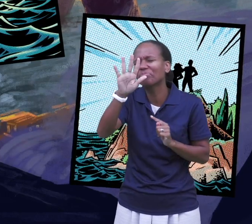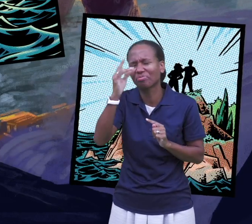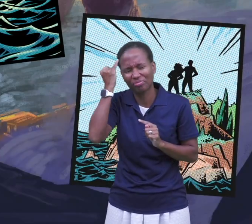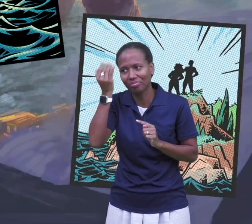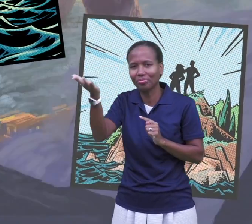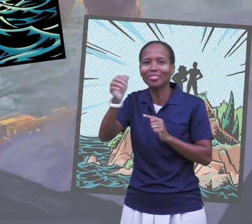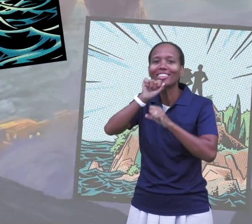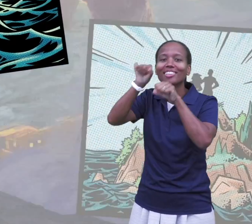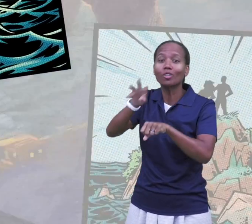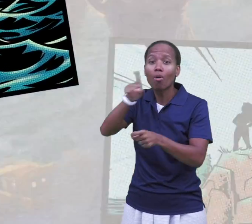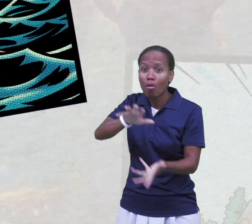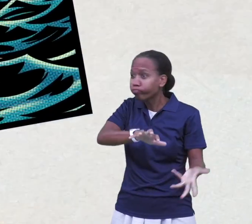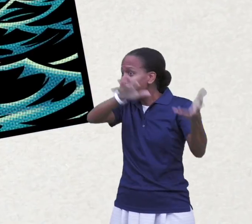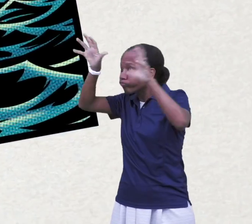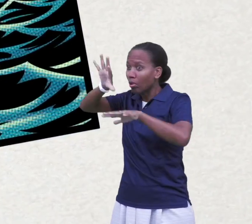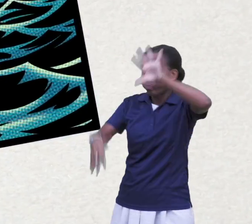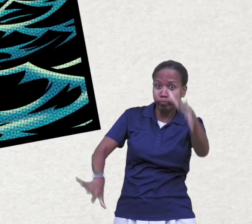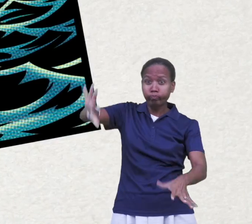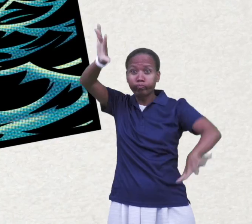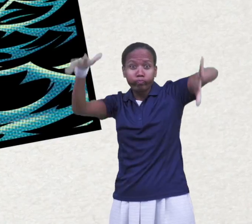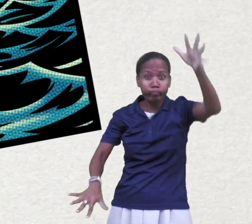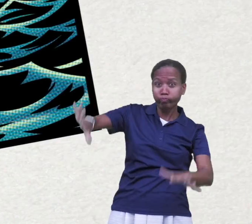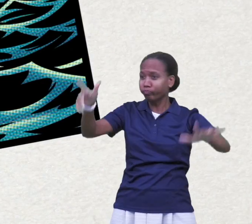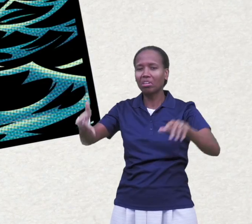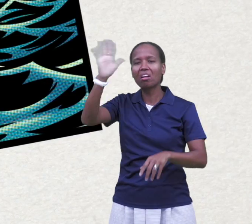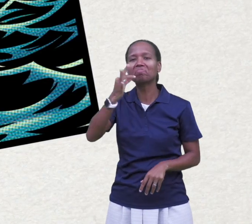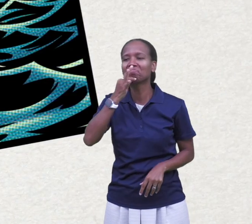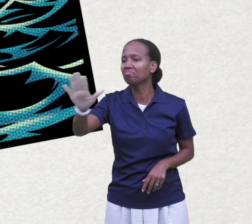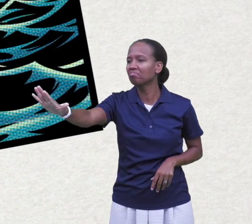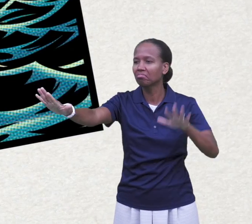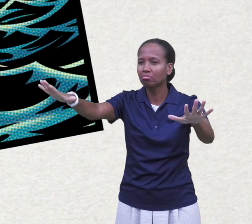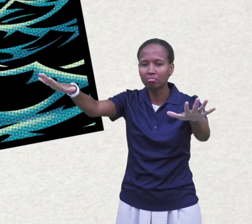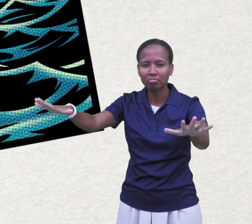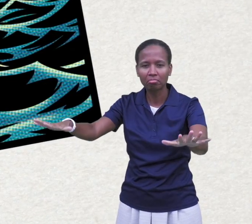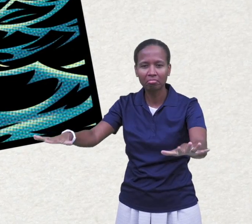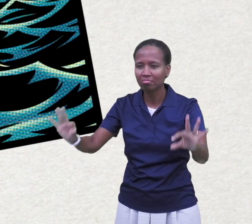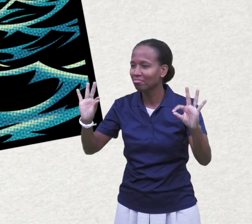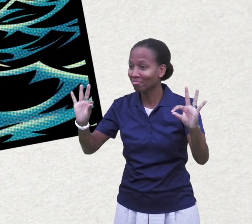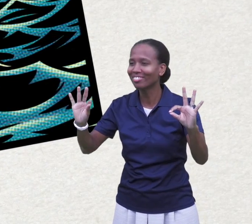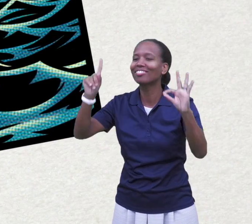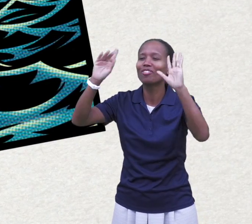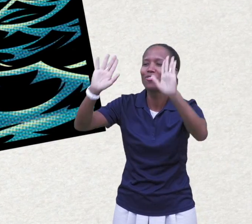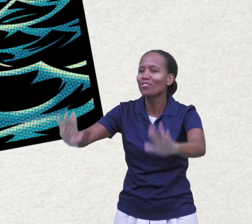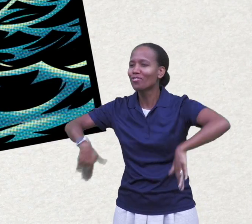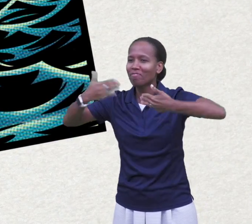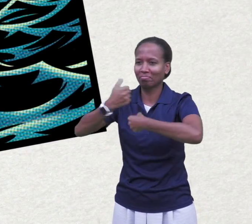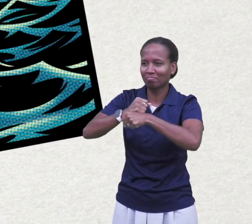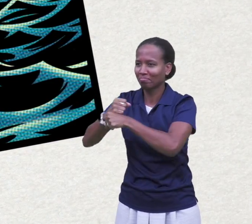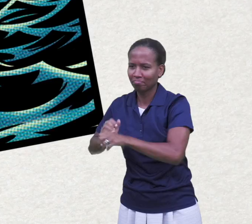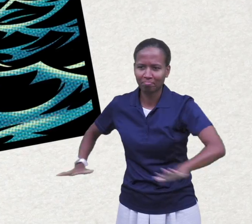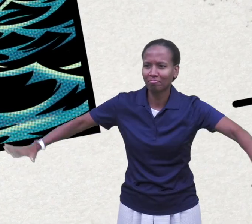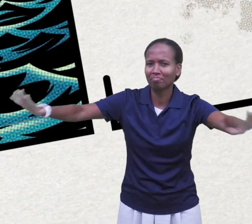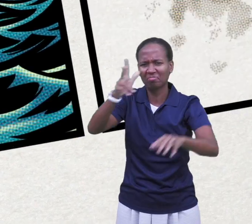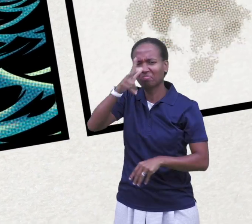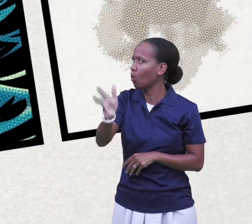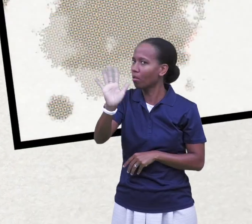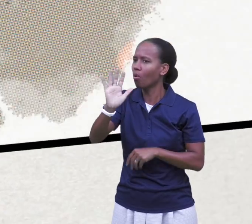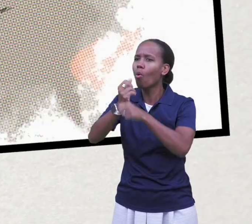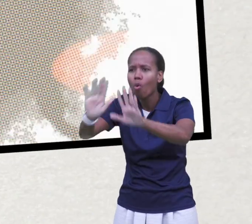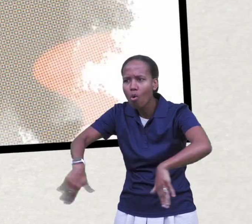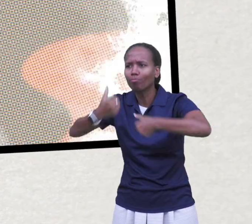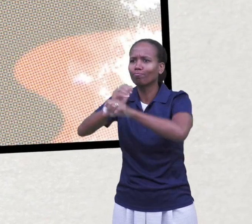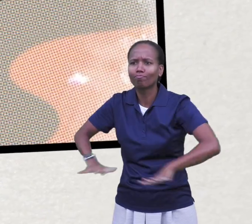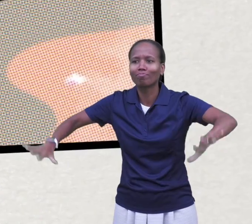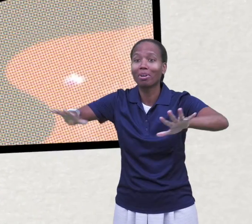Like the chaotic sea in the first sentences of the Bible that God tames but doesn’t eliminate as he orders creation.